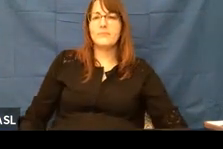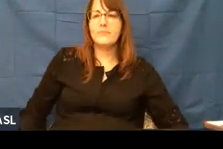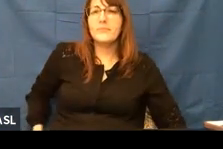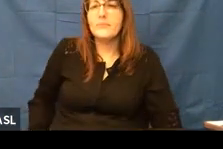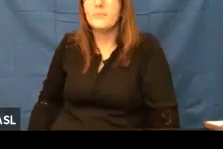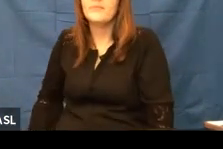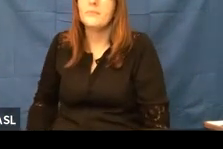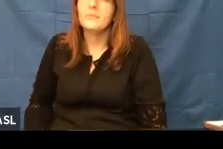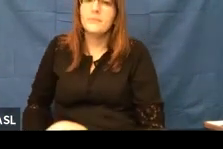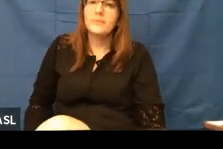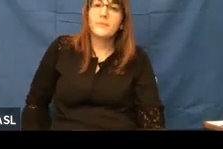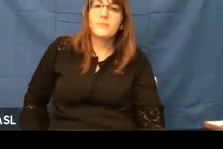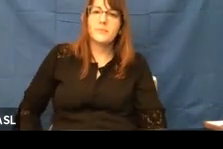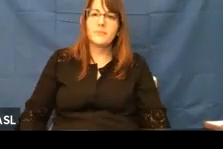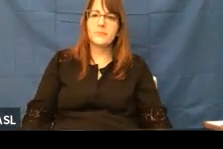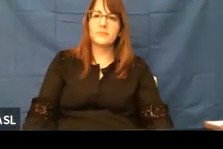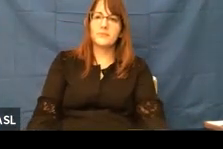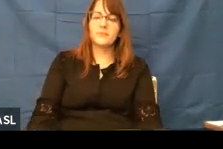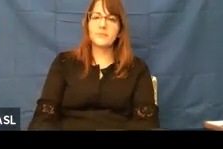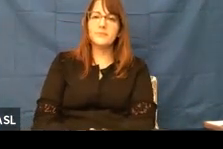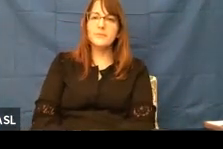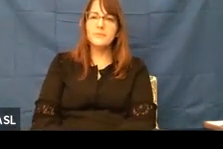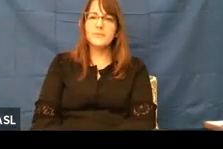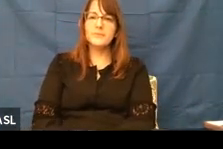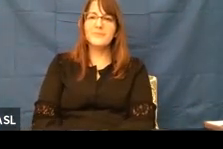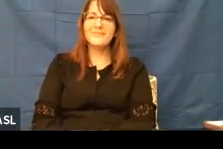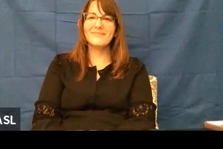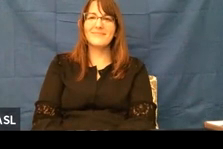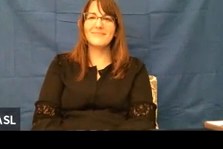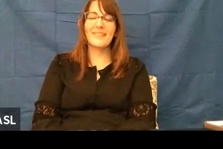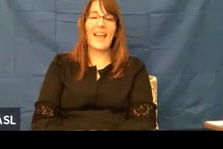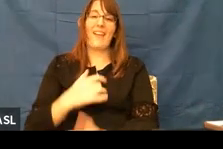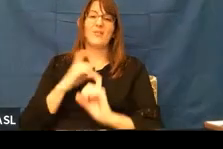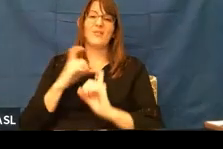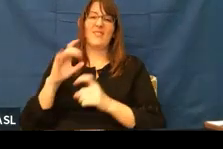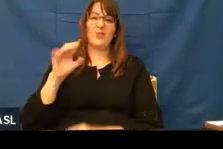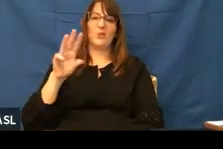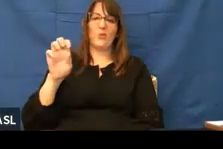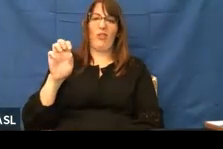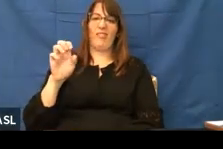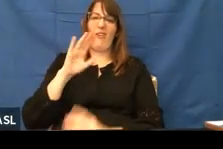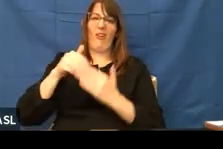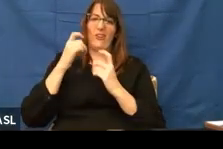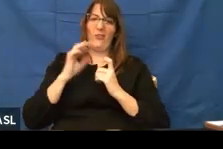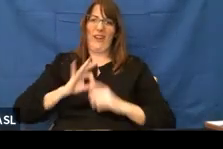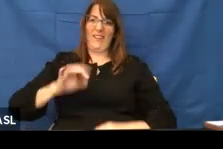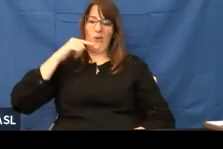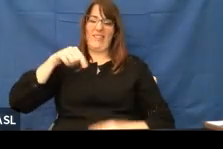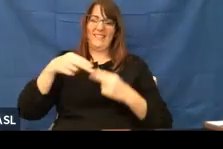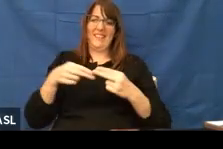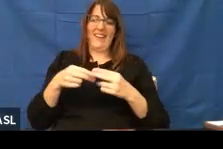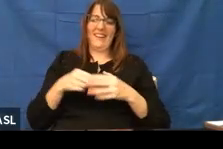Allison Frenzel : So I have to give jewel credit for the creativity here. I'm so thinking about like certain days of the week.